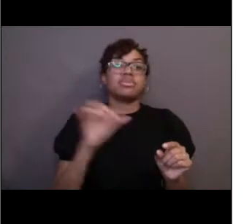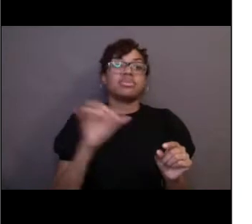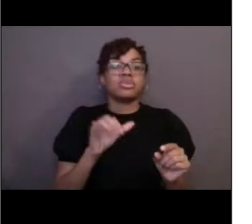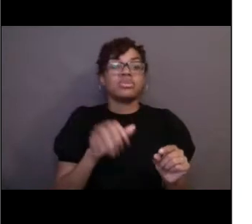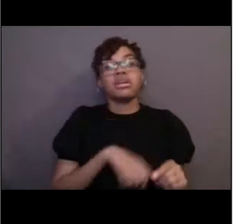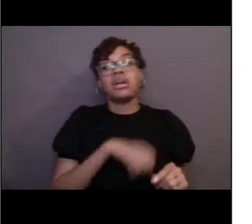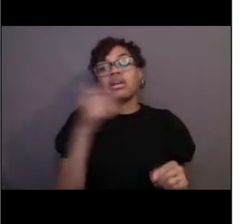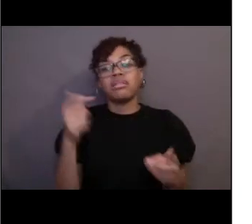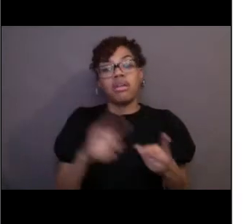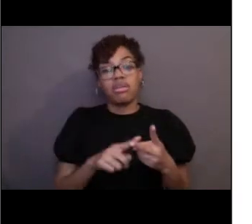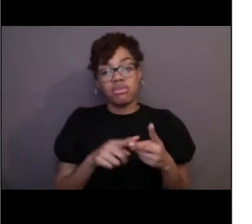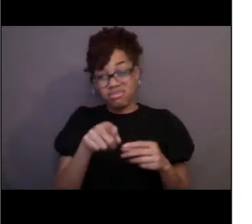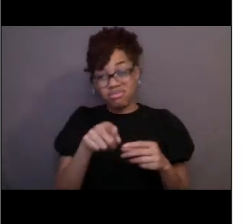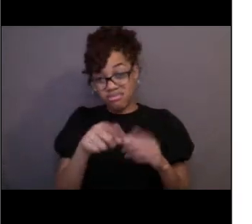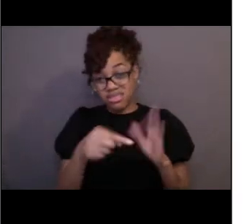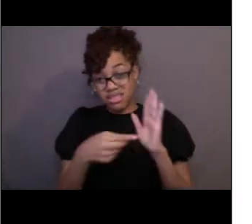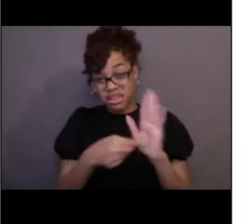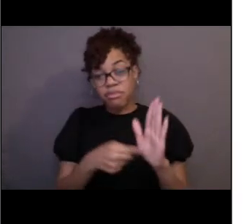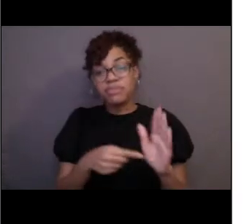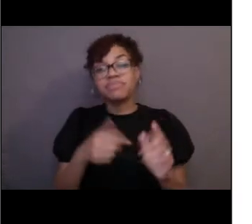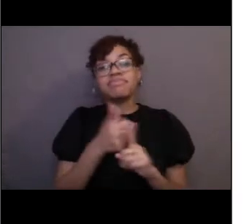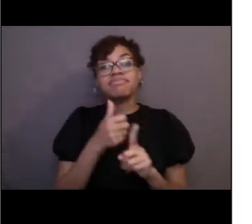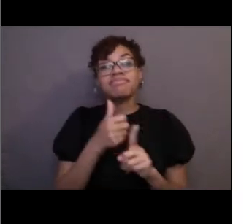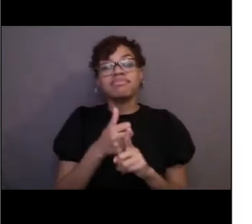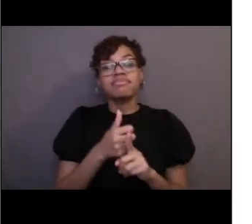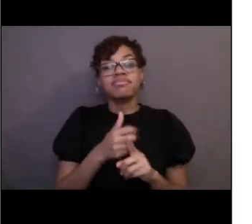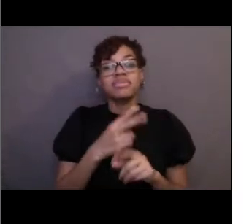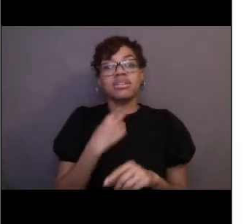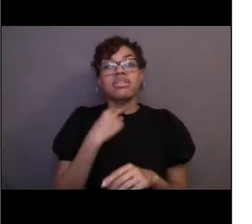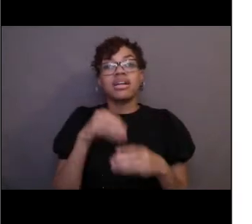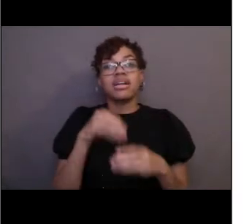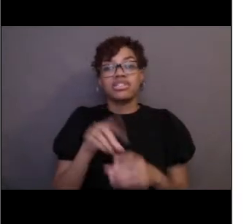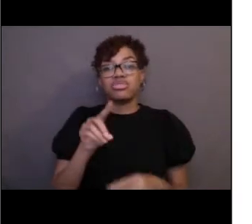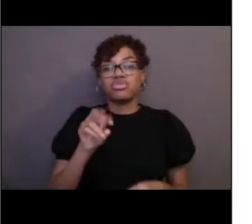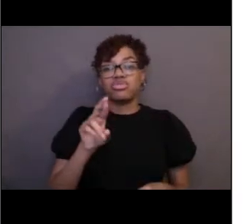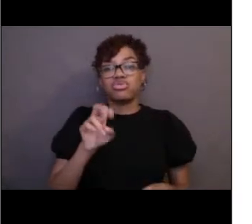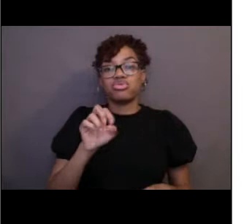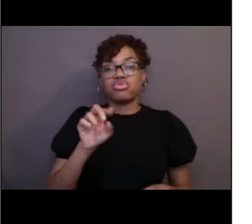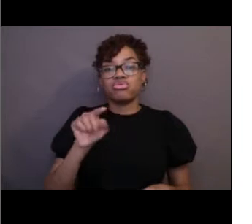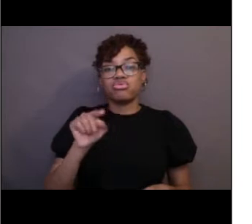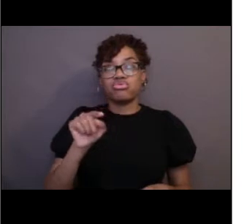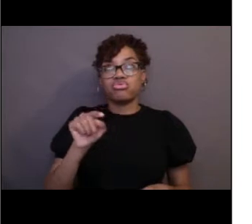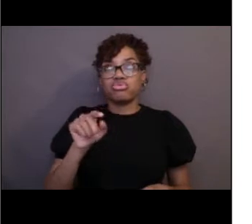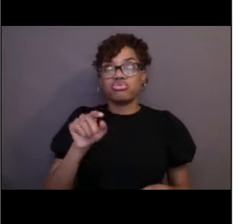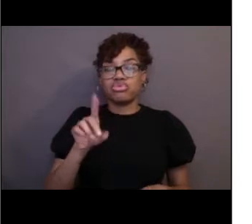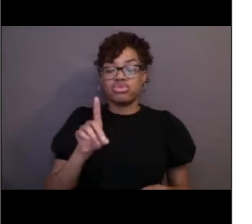And so a dredge is something that scours the bottom of the ocean, picking up what it can, and this dredge was picking up scallops.